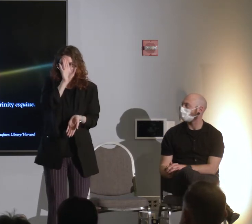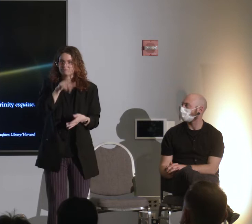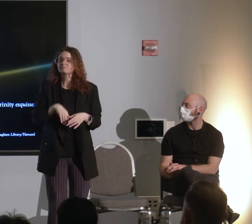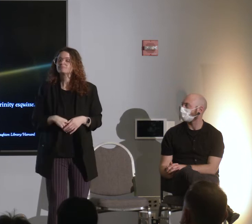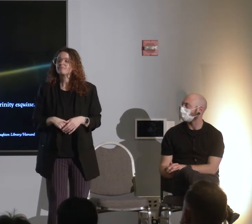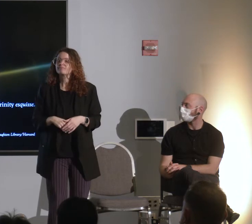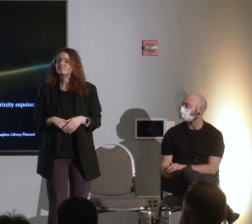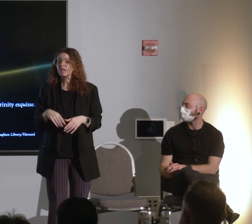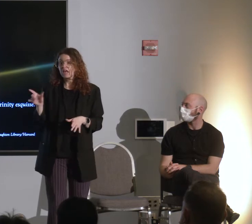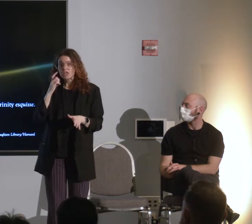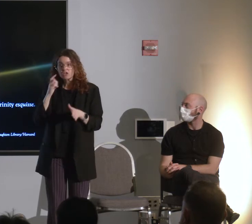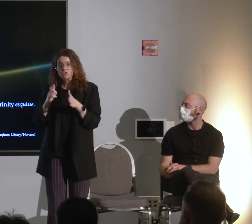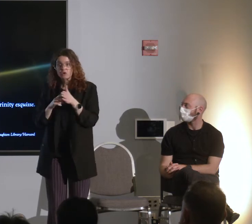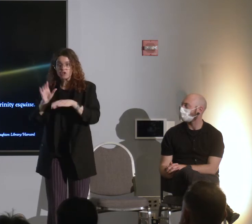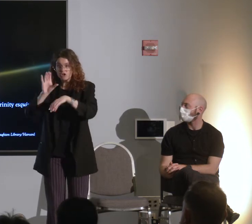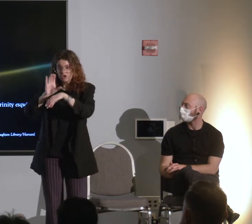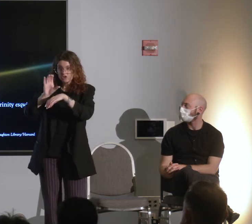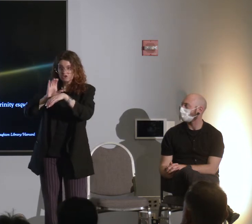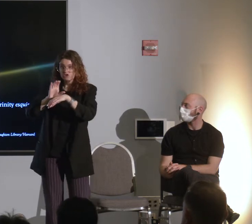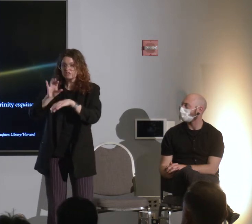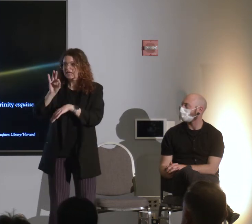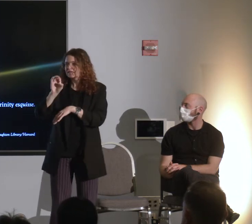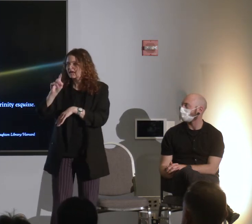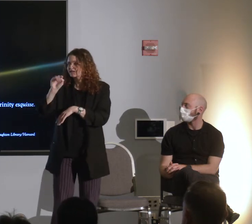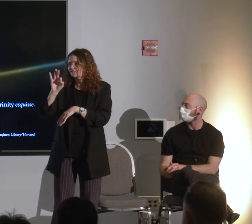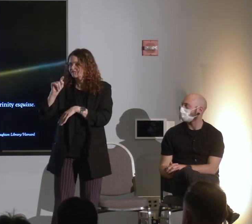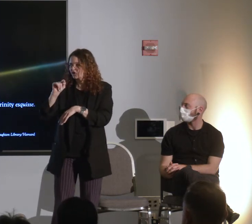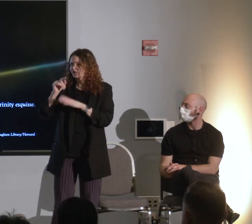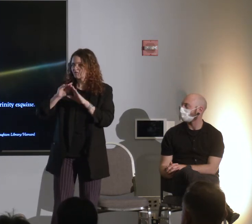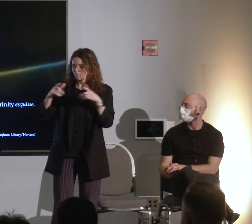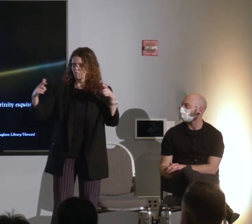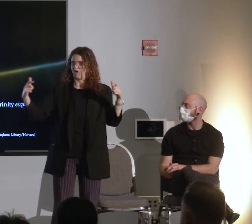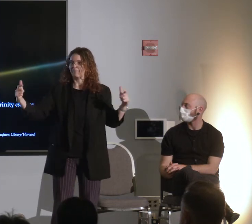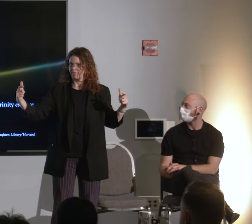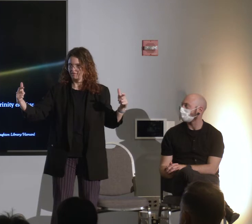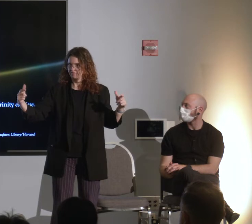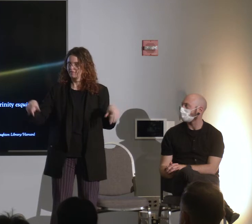Richardson noted the church's 90 foot breadth, the width specified in the letter, which was consistent